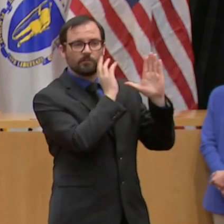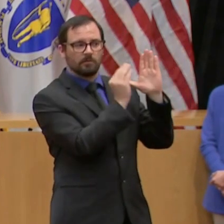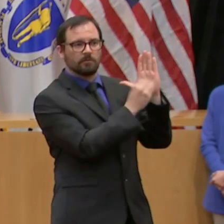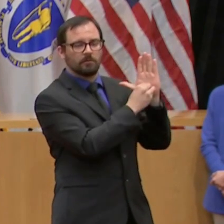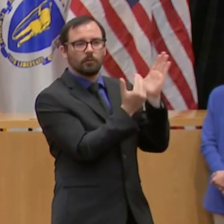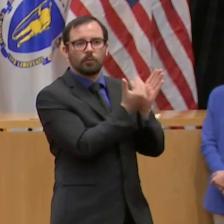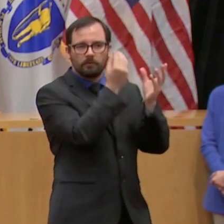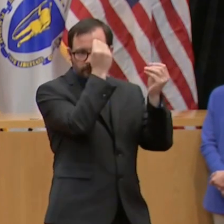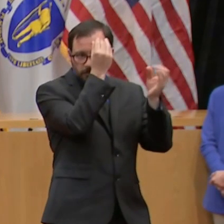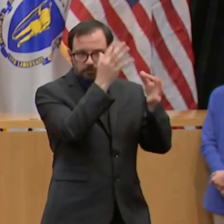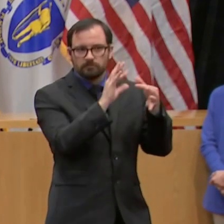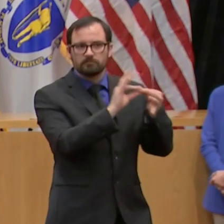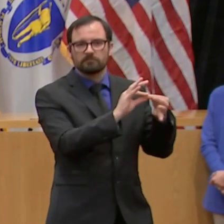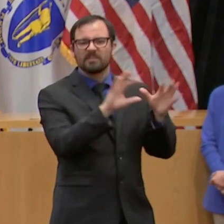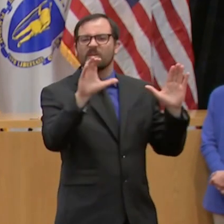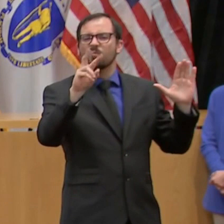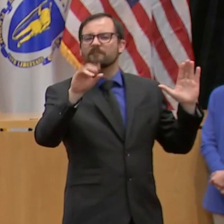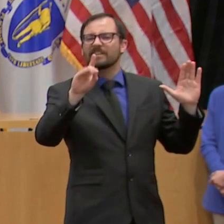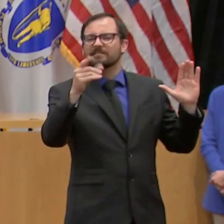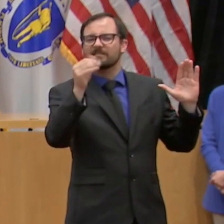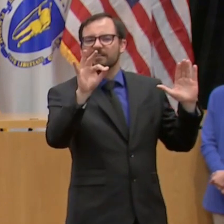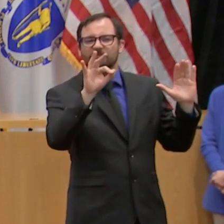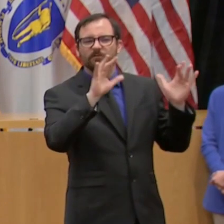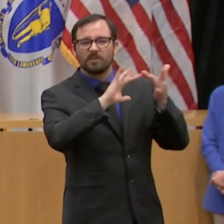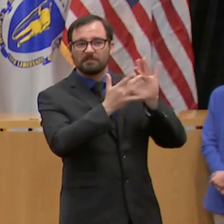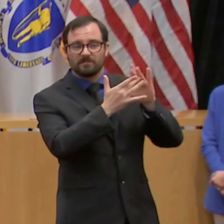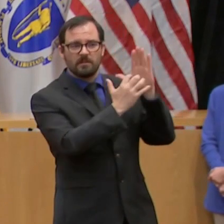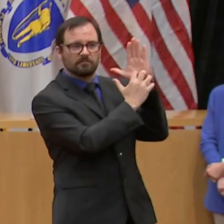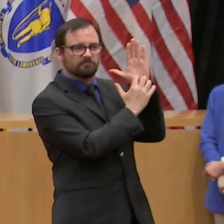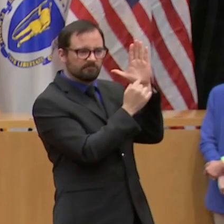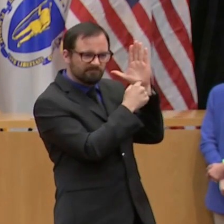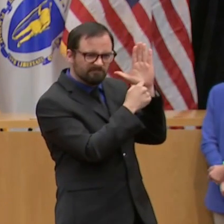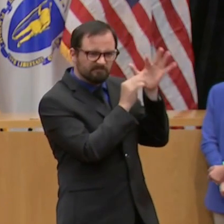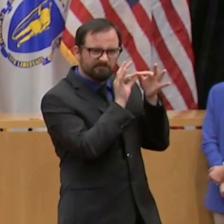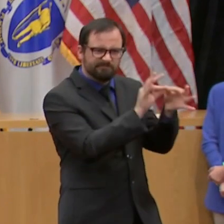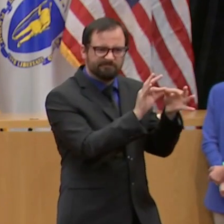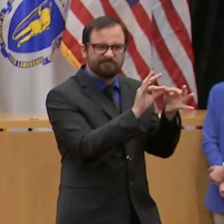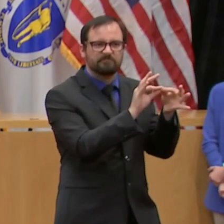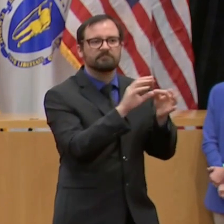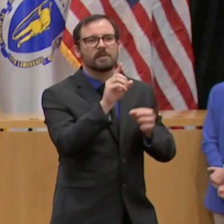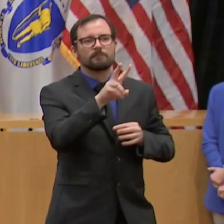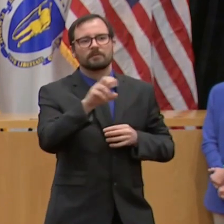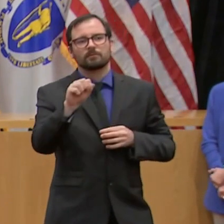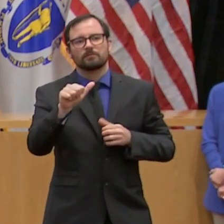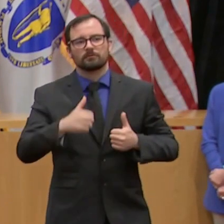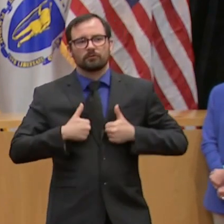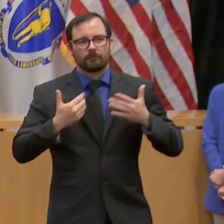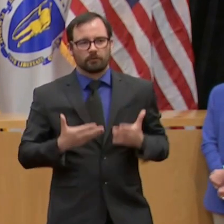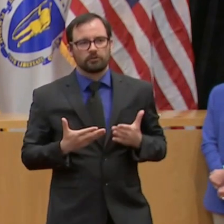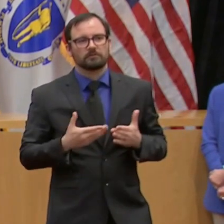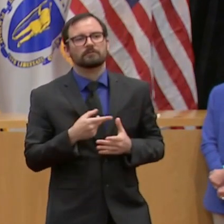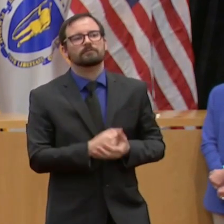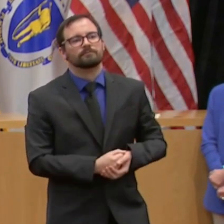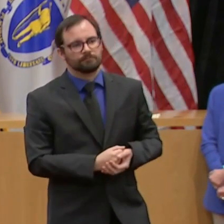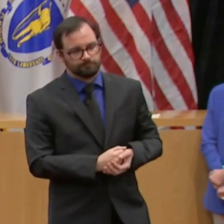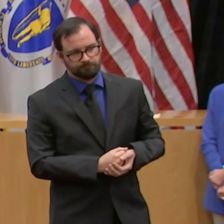WILL UPDATE AND POST GUIDANCE AND RESOURCES ONLINE AT THE COVID-19 WEBSITE AND THEIR